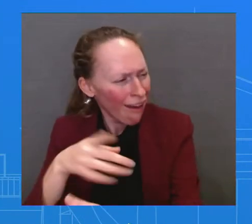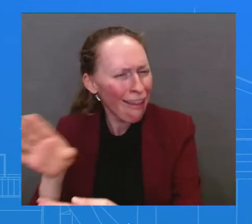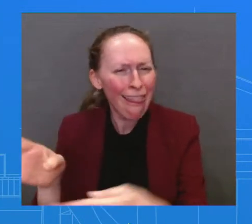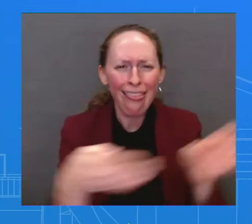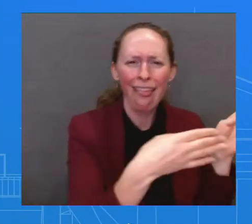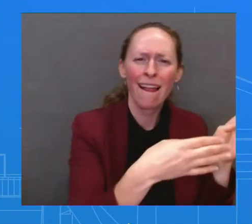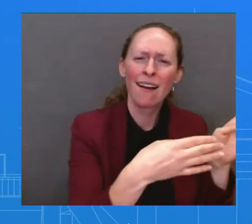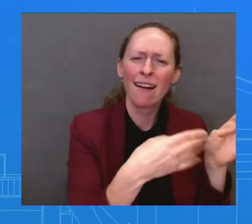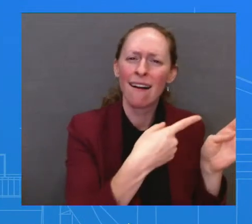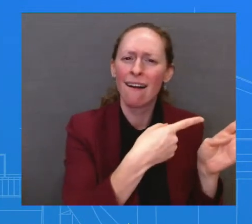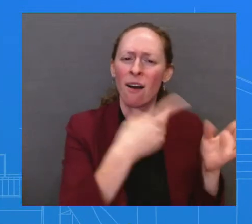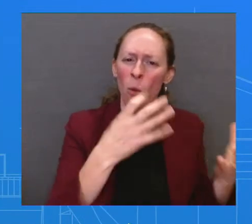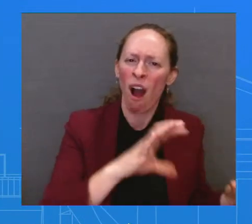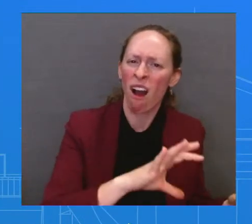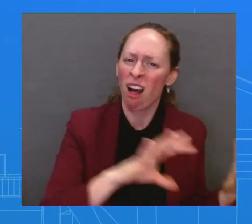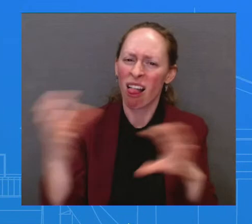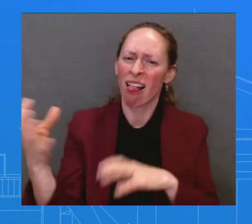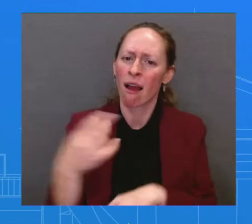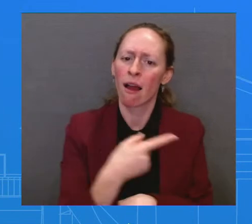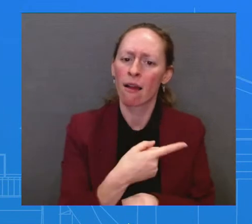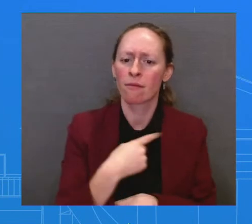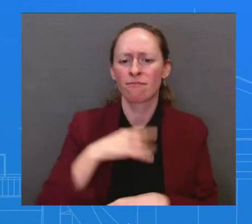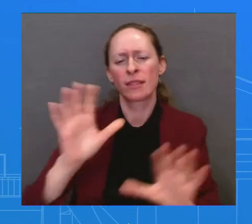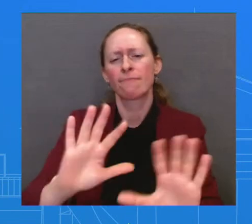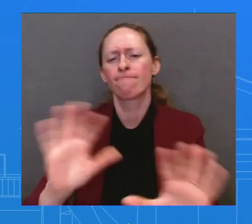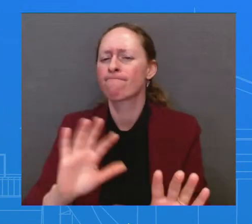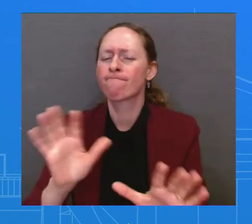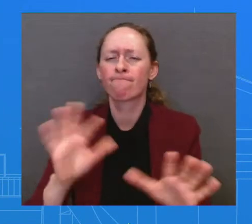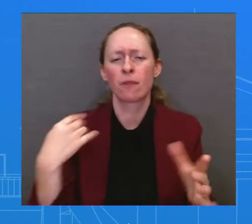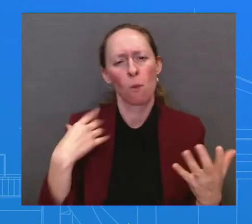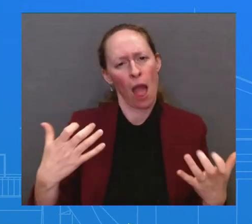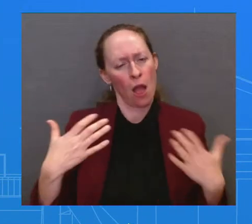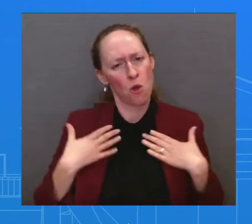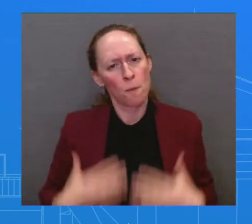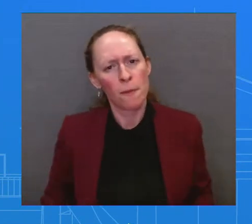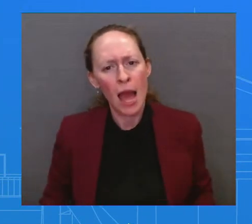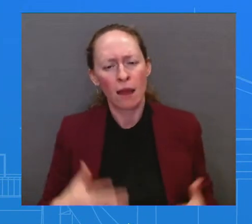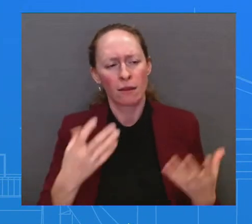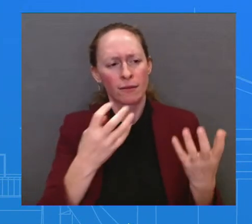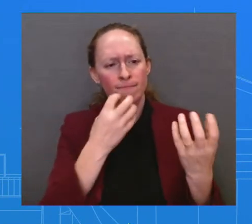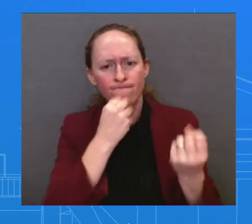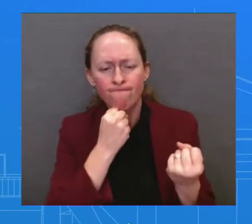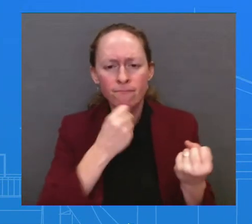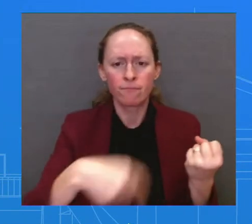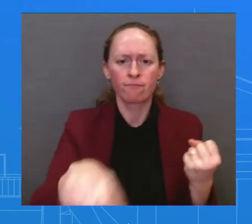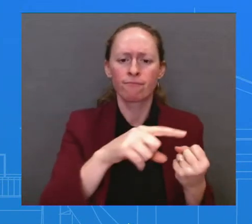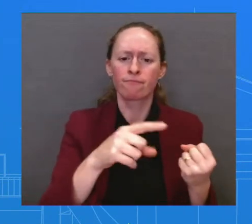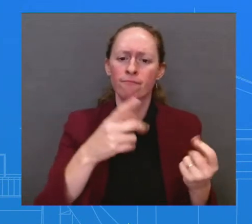and has an orderly enforcement pathway process here. Go ahead. The Press: Thanks, Karine.